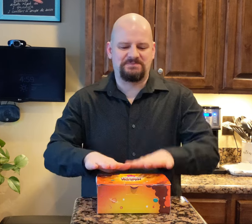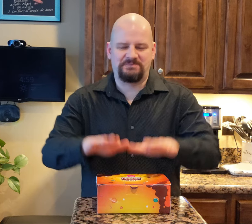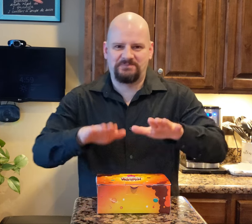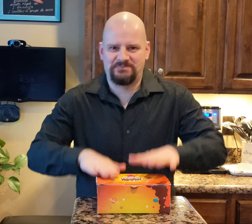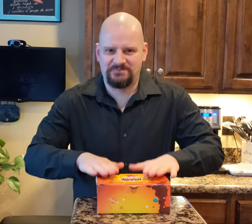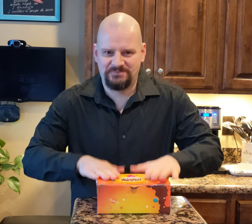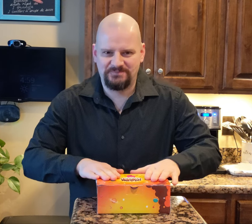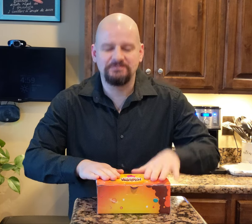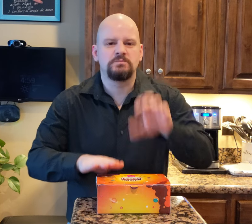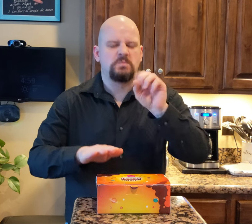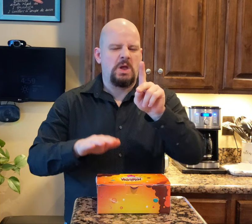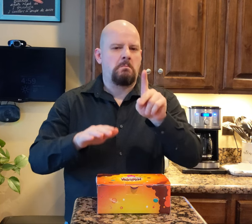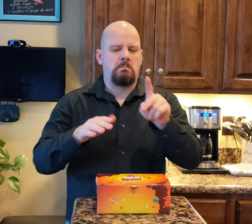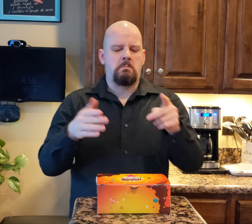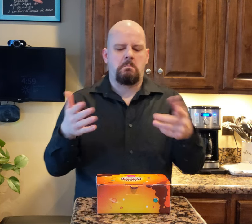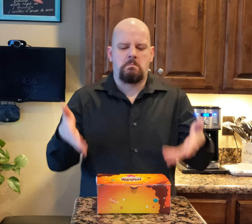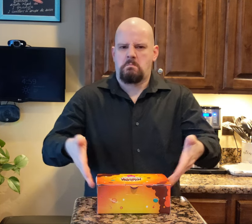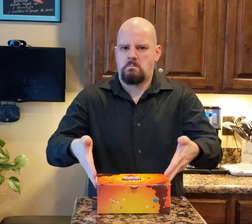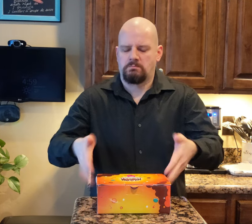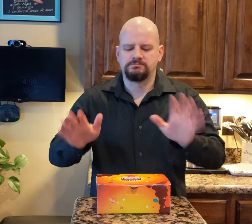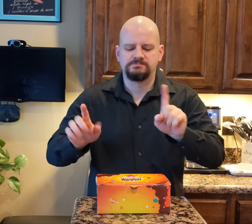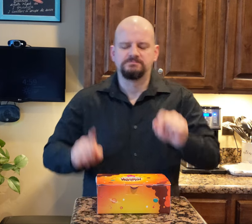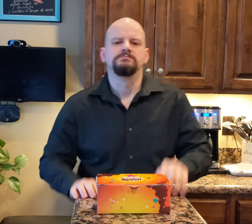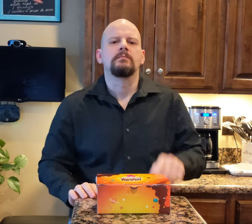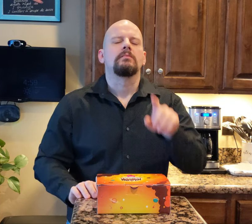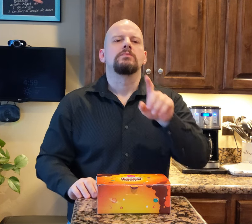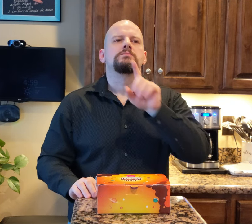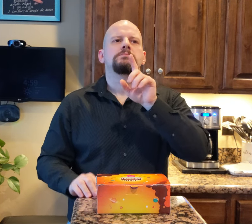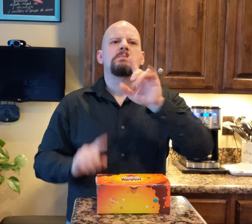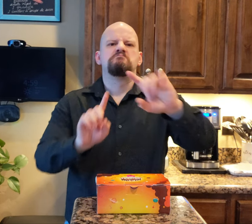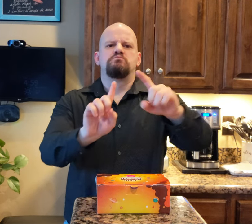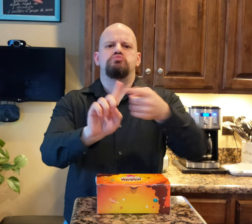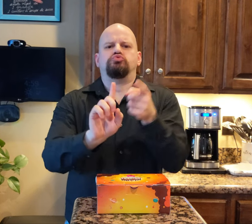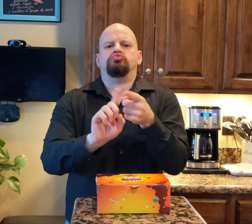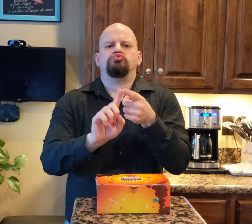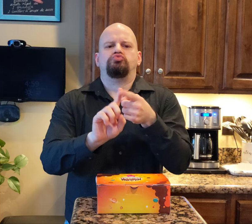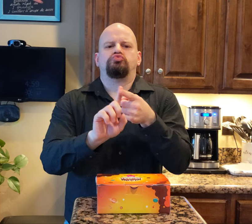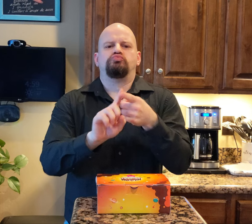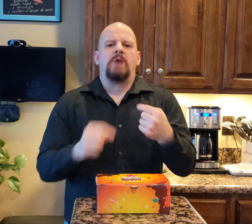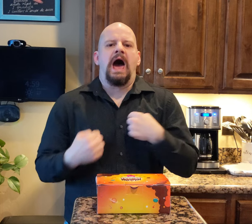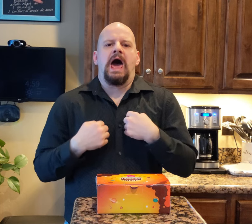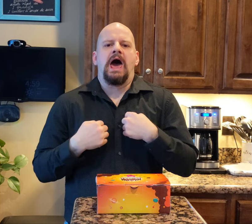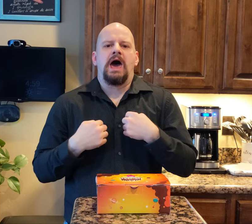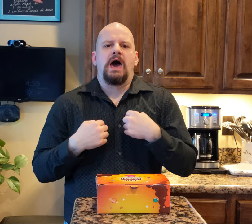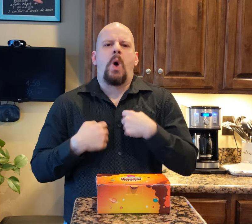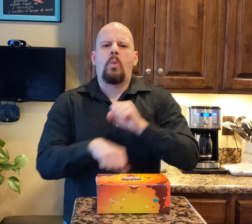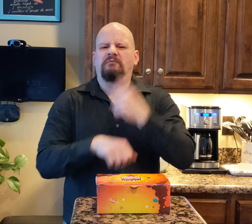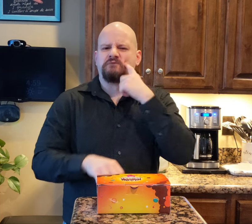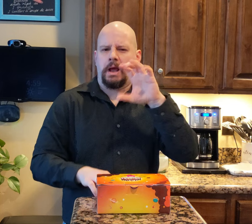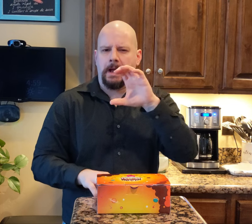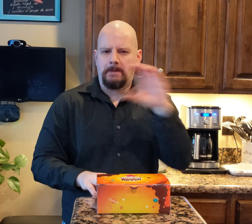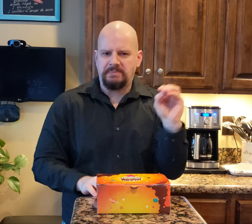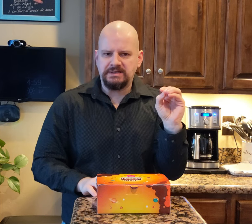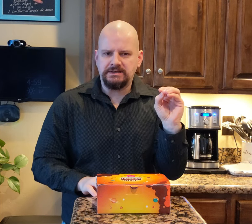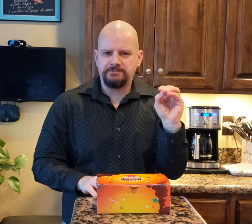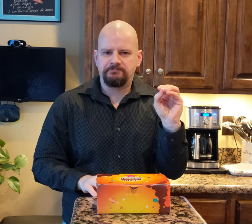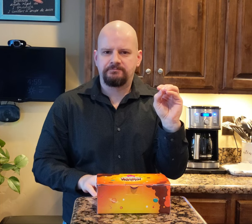OK, what is this? First of all, I work for a company.